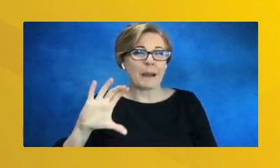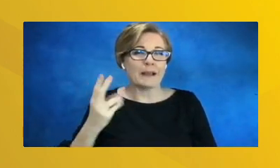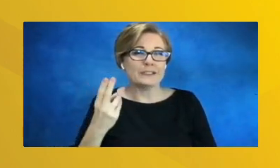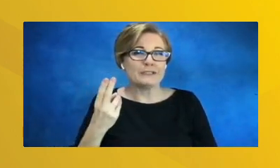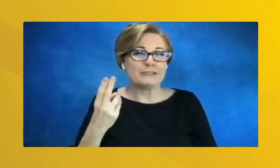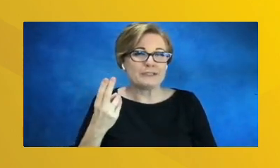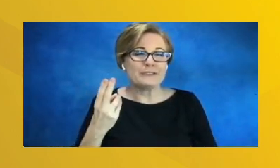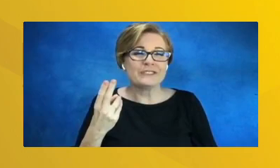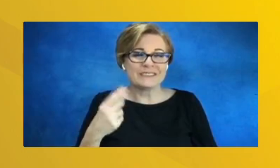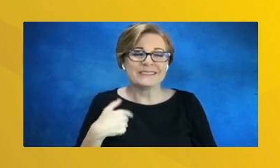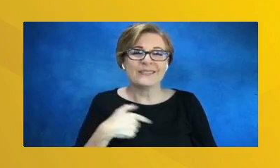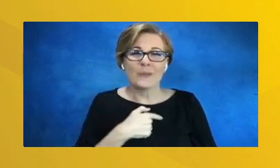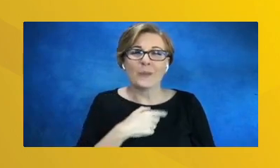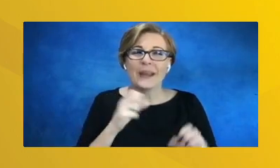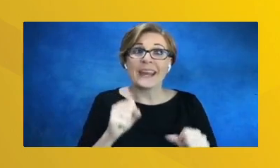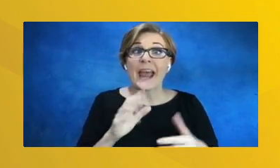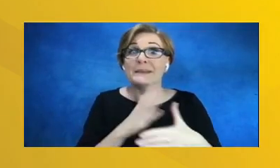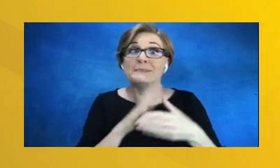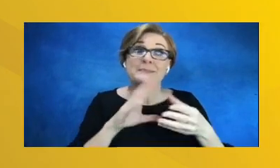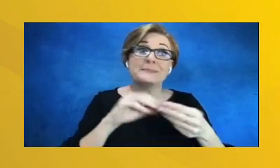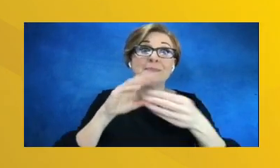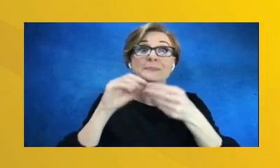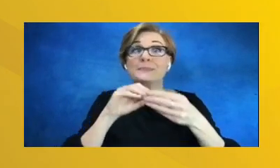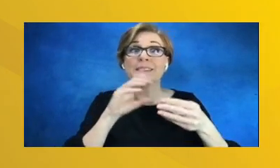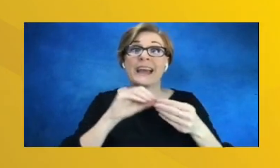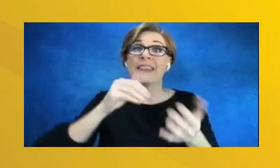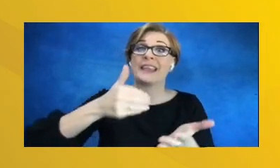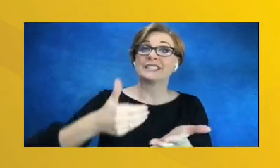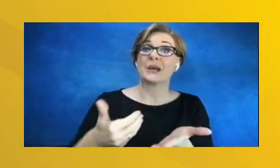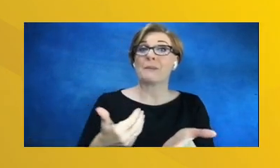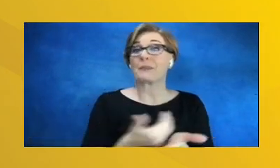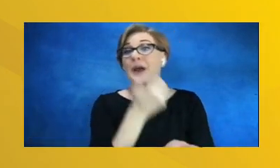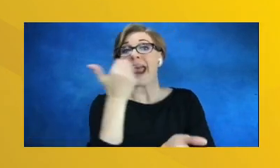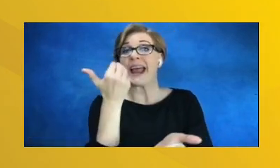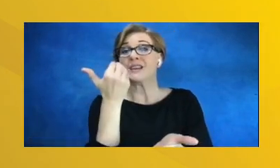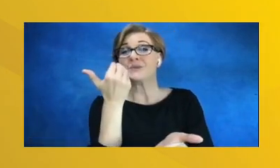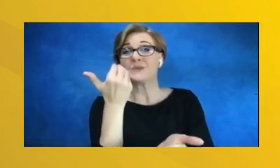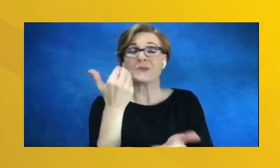incredible new, brand new, hot off the presses, professional development resource.